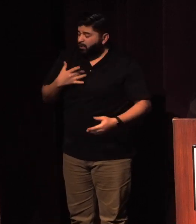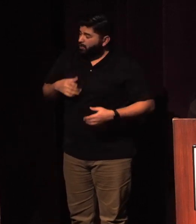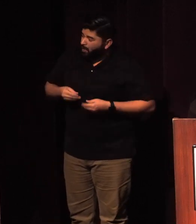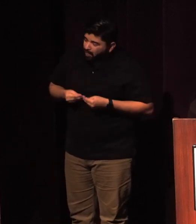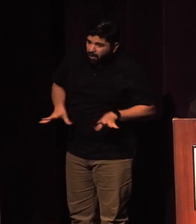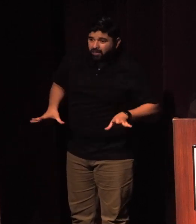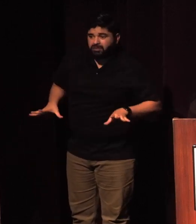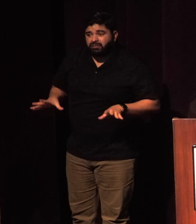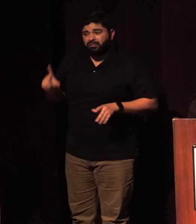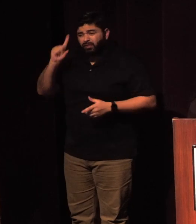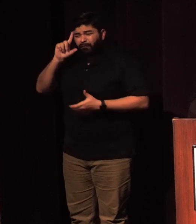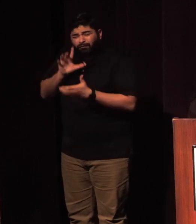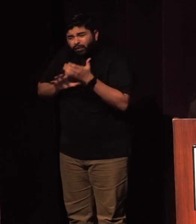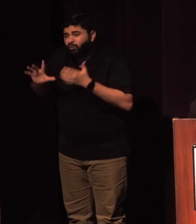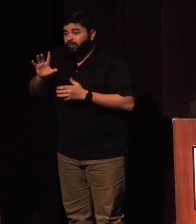point where that student is